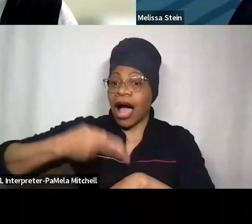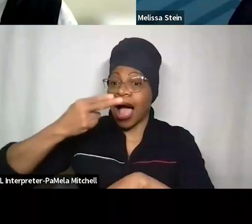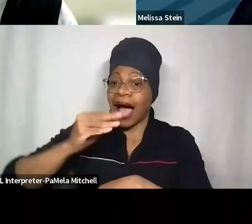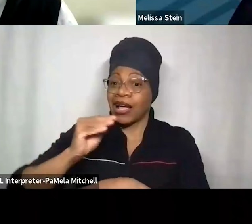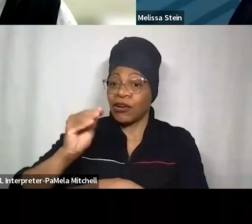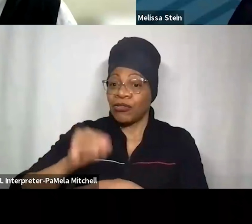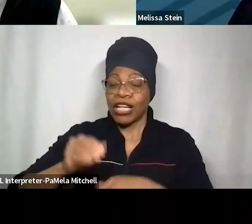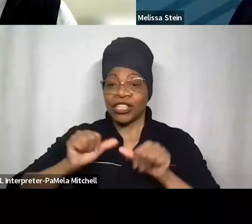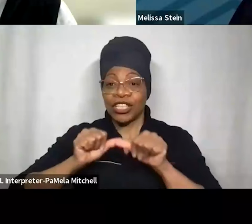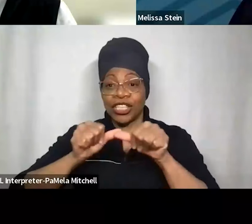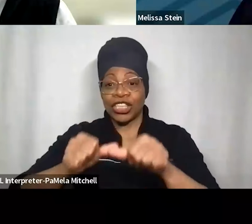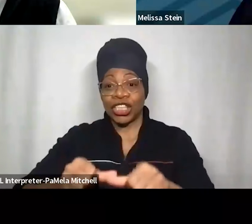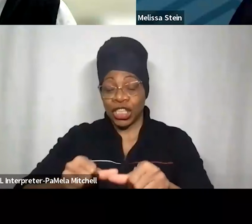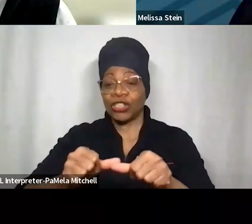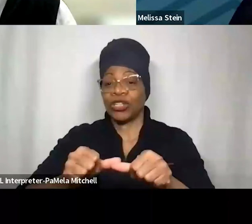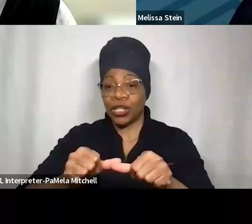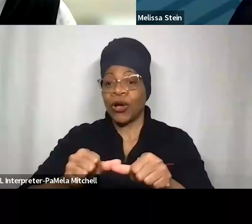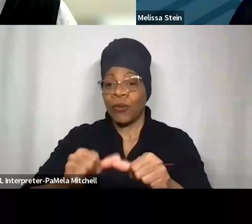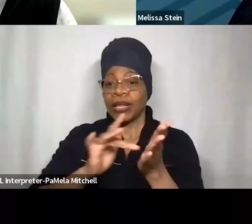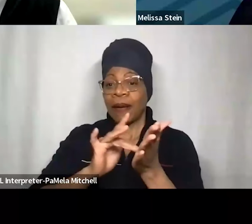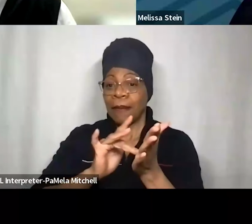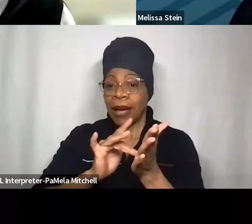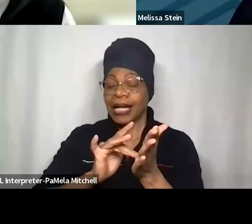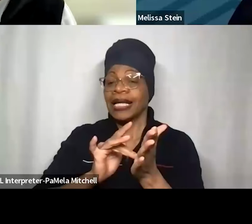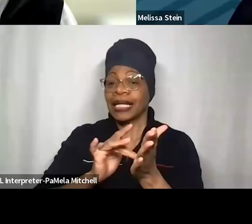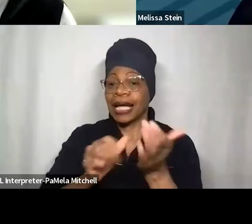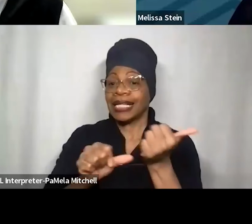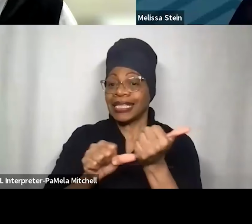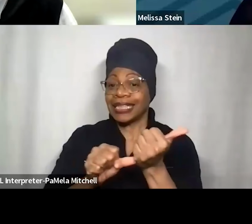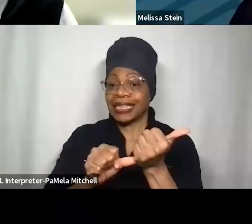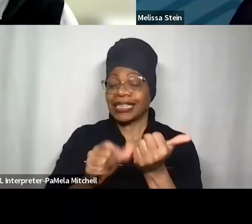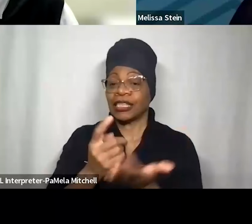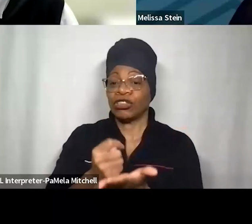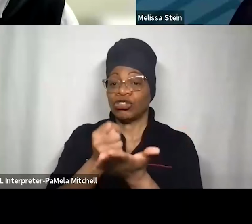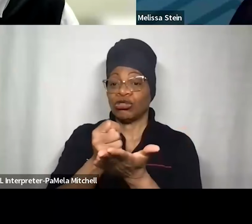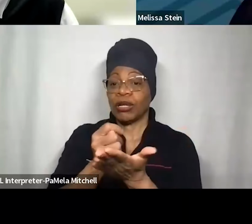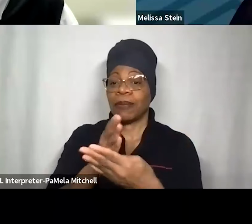on medication assisted treatment following release. And that, again, is going to be a factor